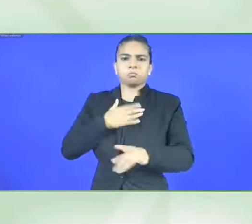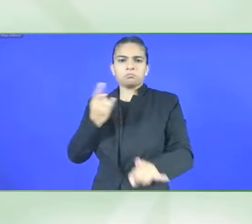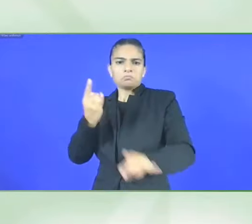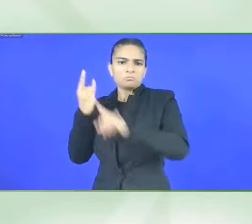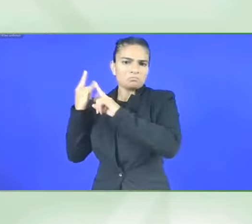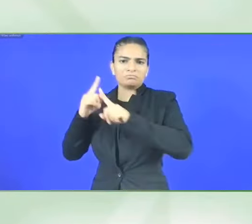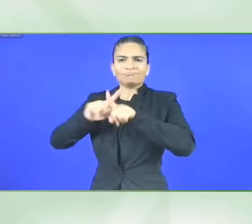today.